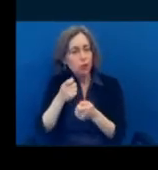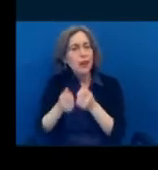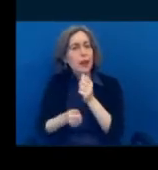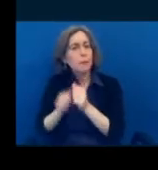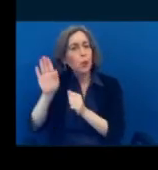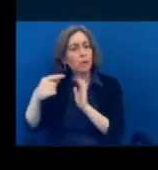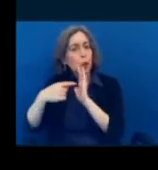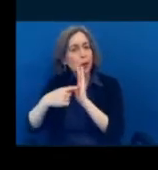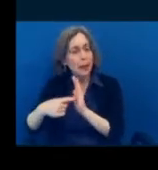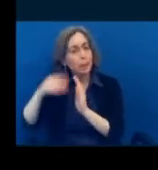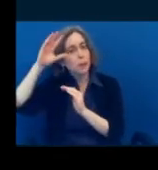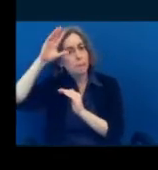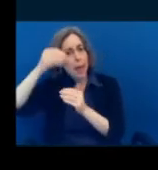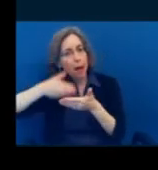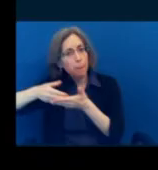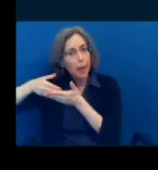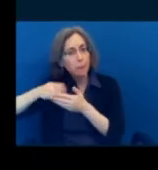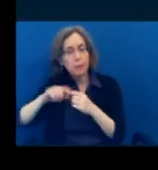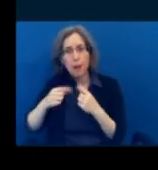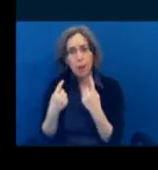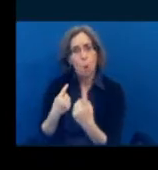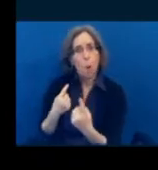ENDOCRINOLOGYIATES FROM THE STANDARD.